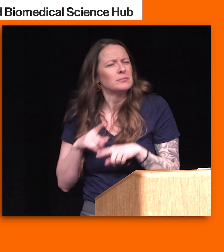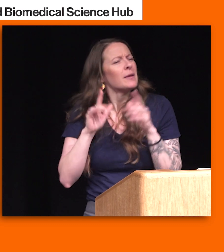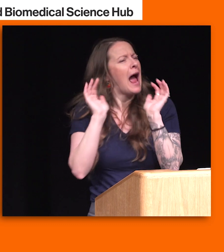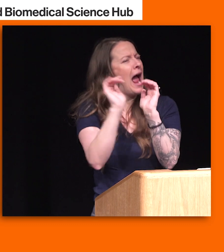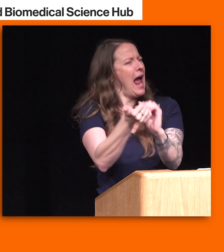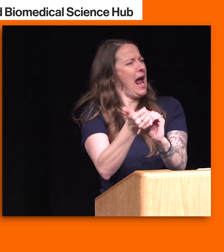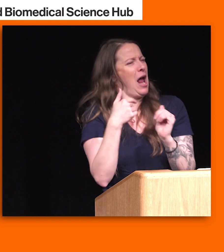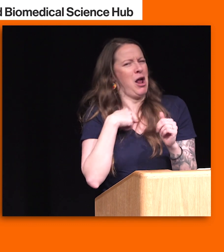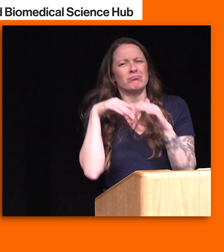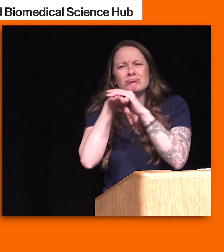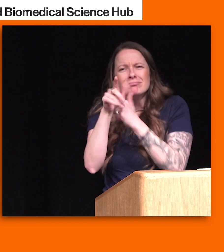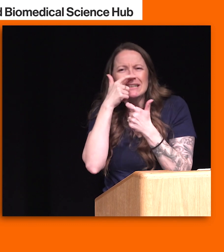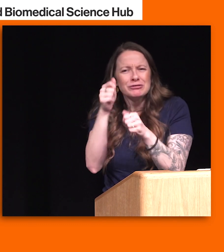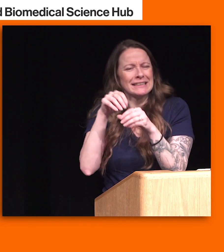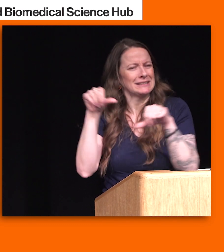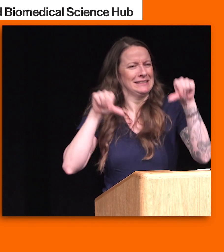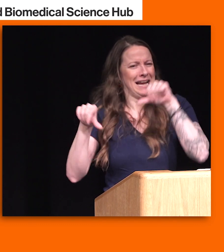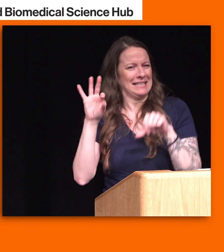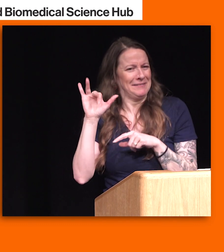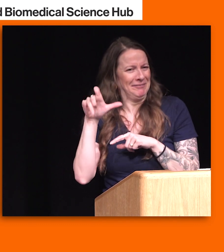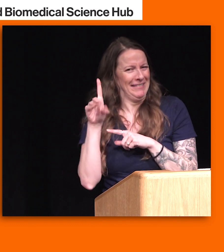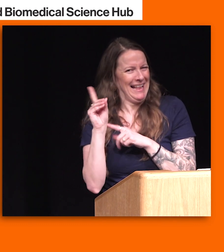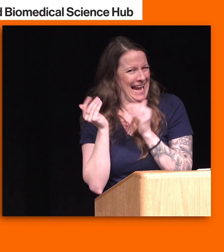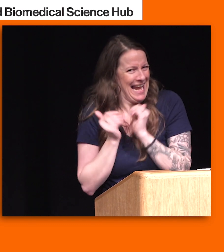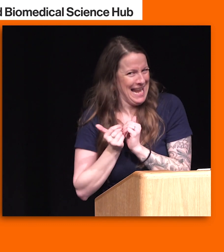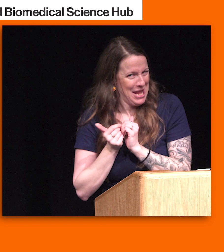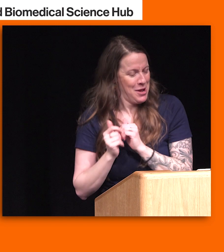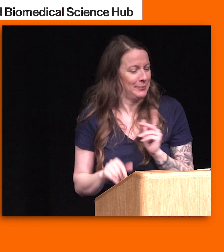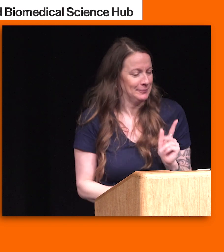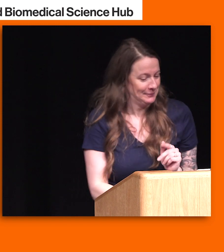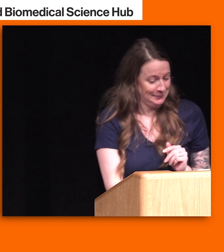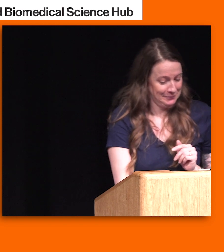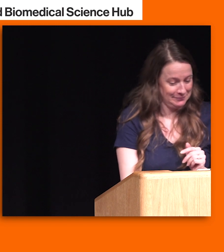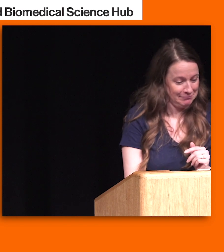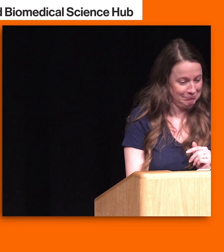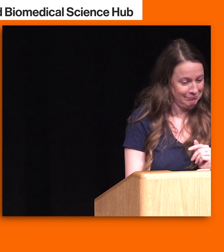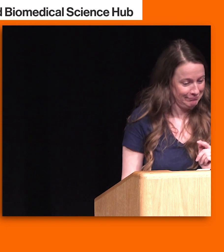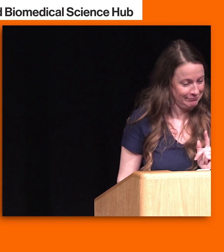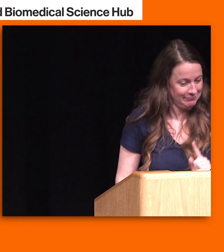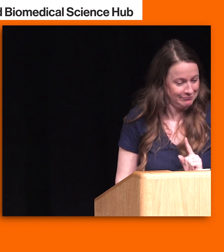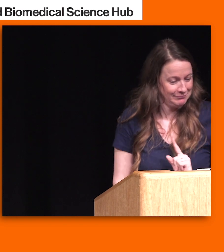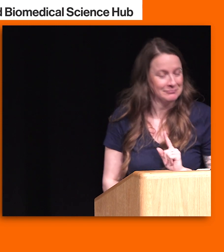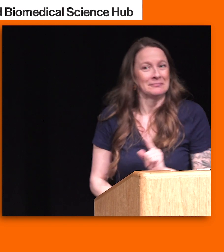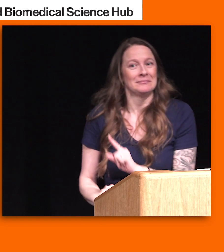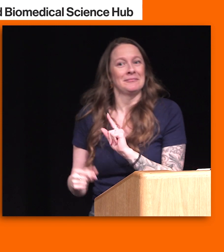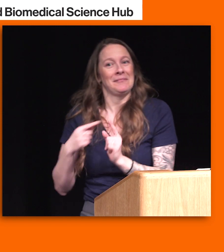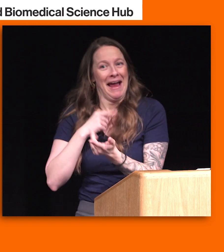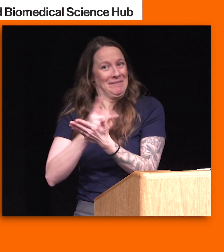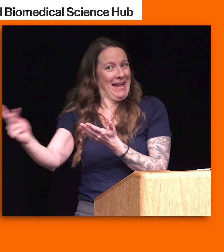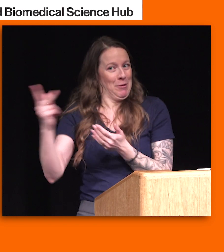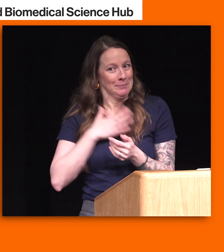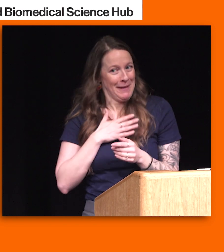So, that is my growing-up experience. So, you might be wondering how I got into the science field.